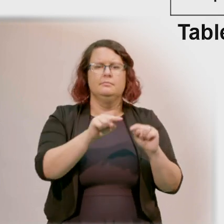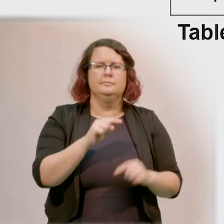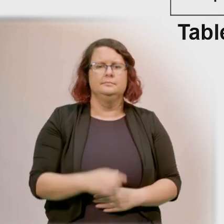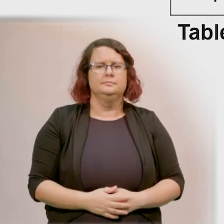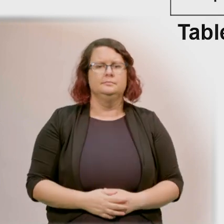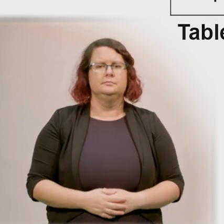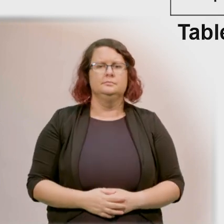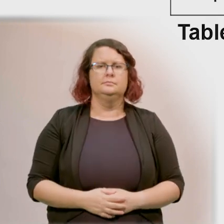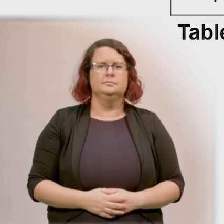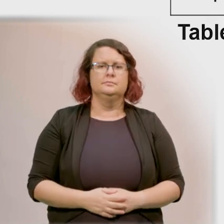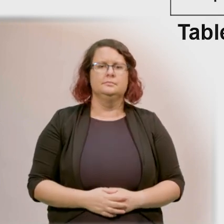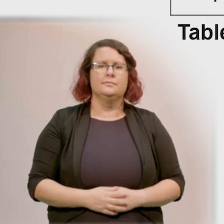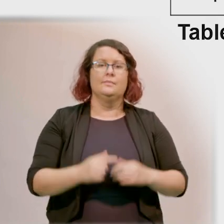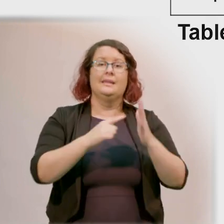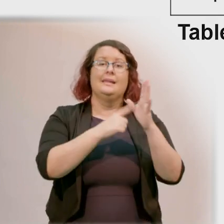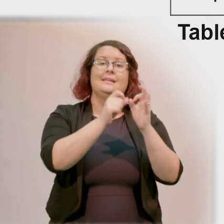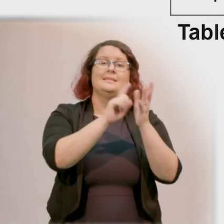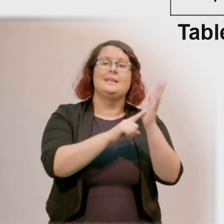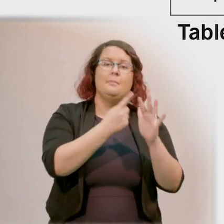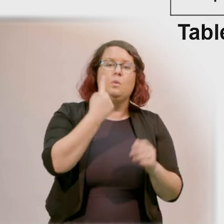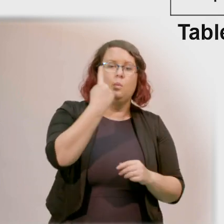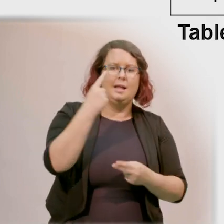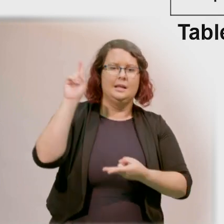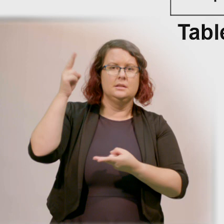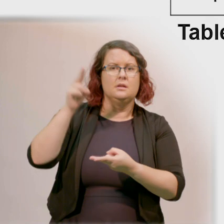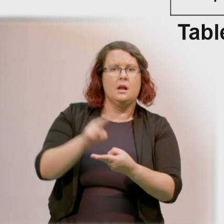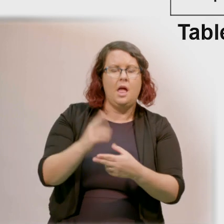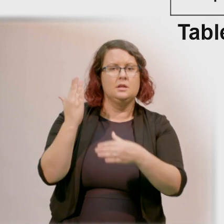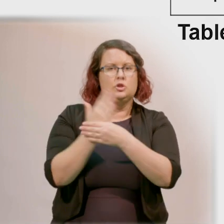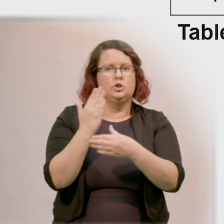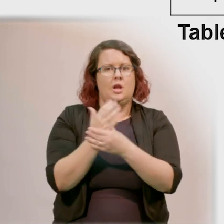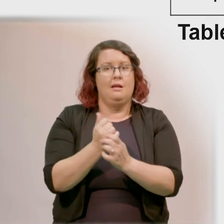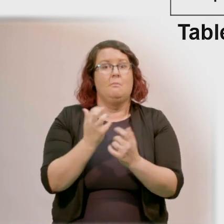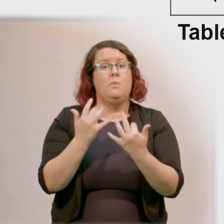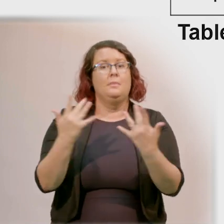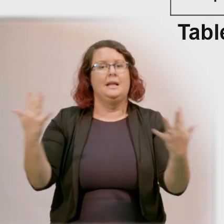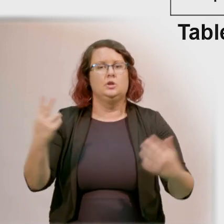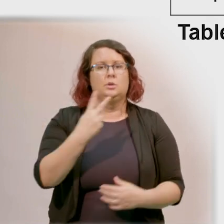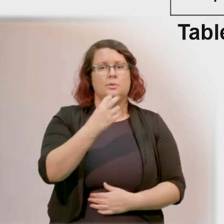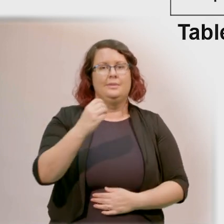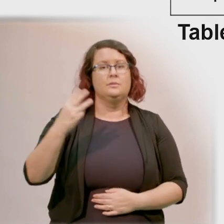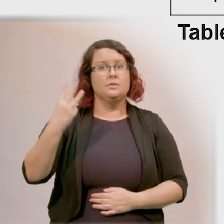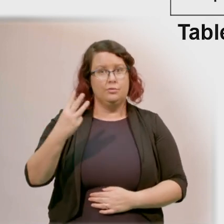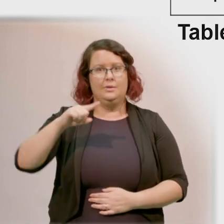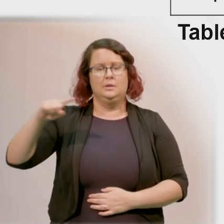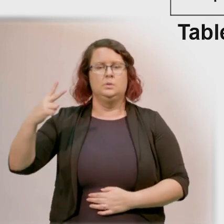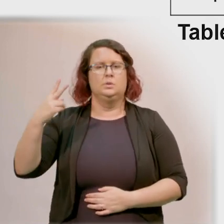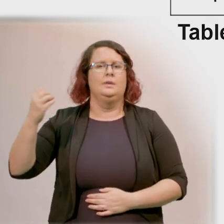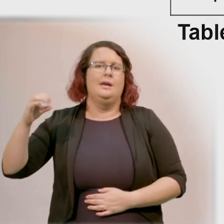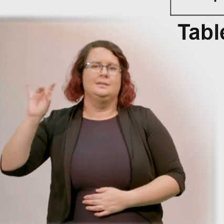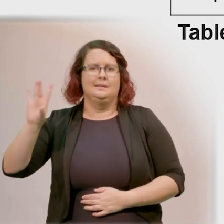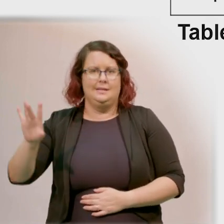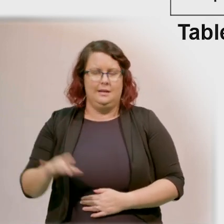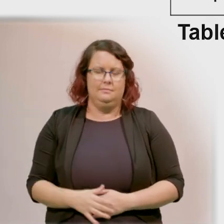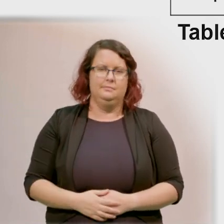It says, "Table 1: Decline in shark population 2003-2010."